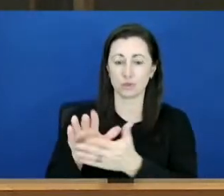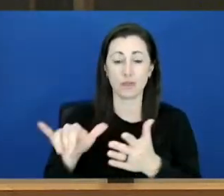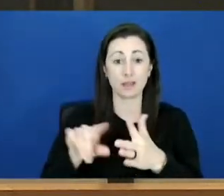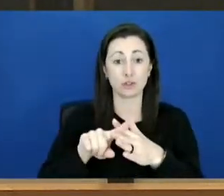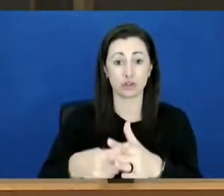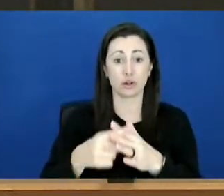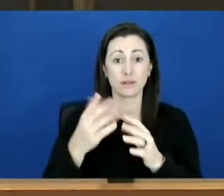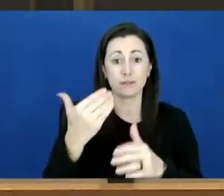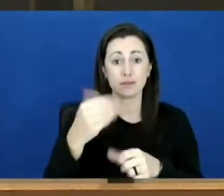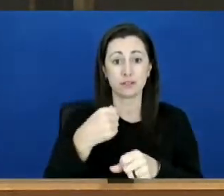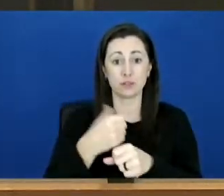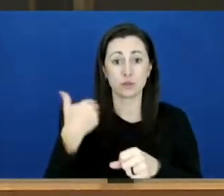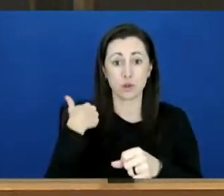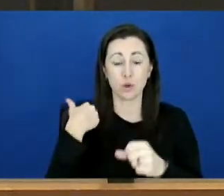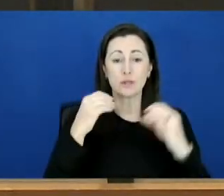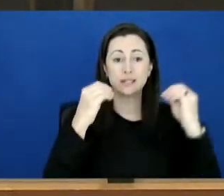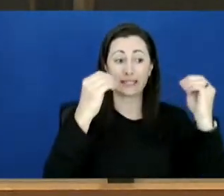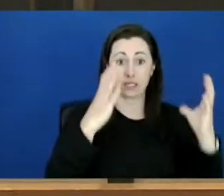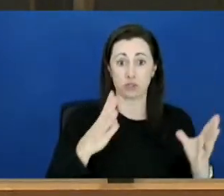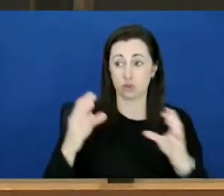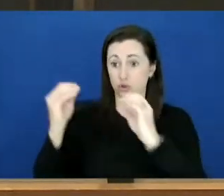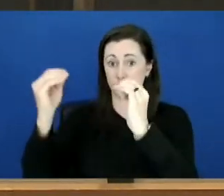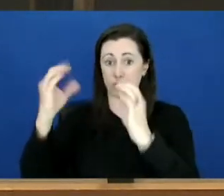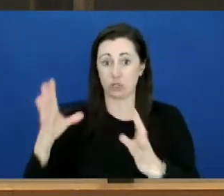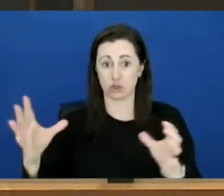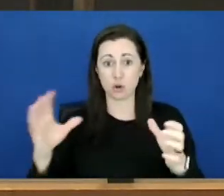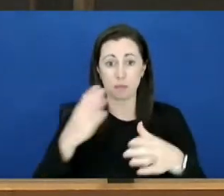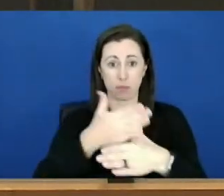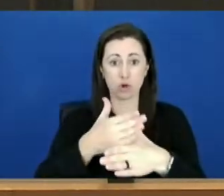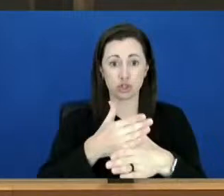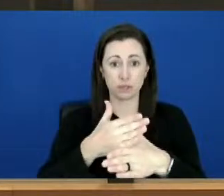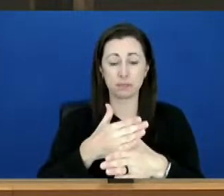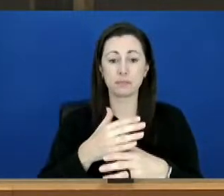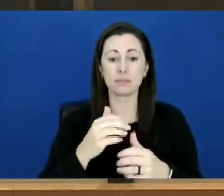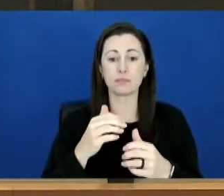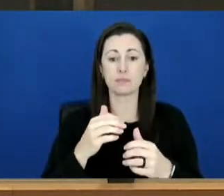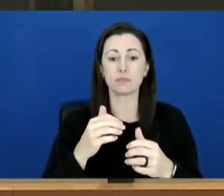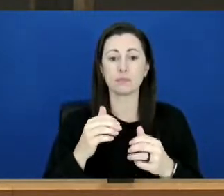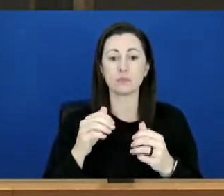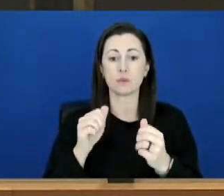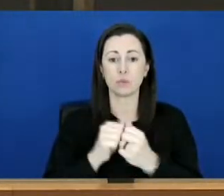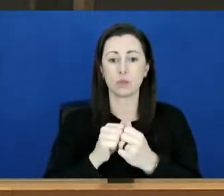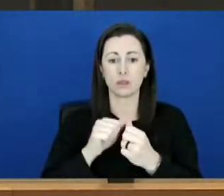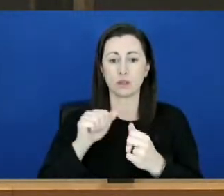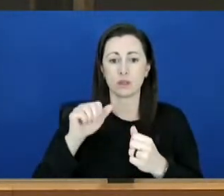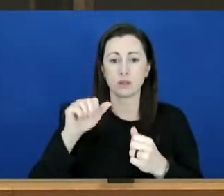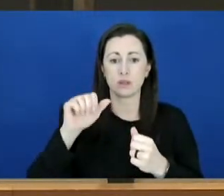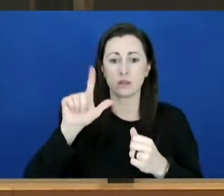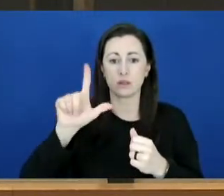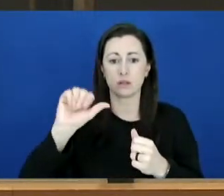BETWEEN TWO SCHOOLS.